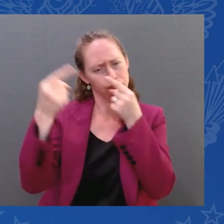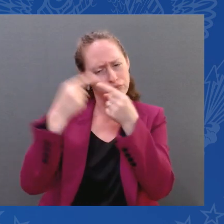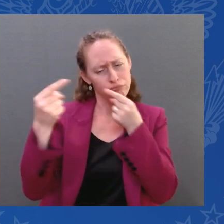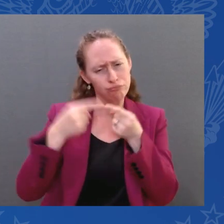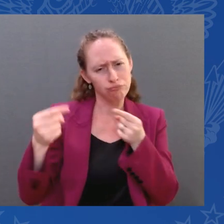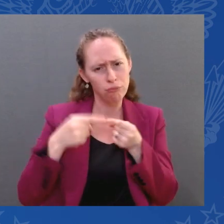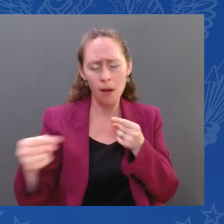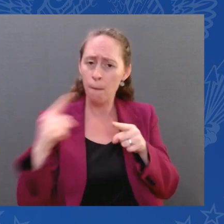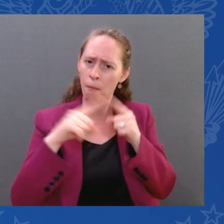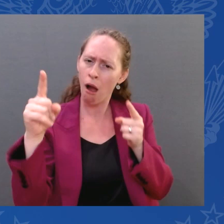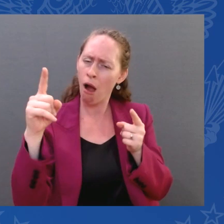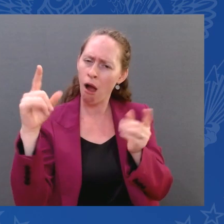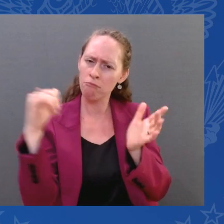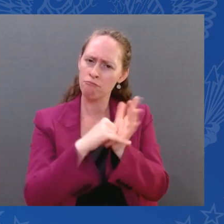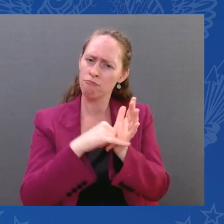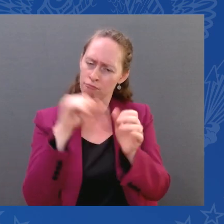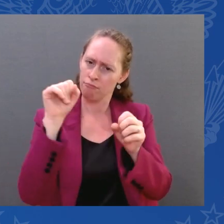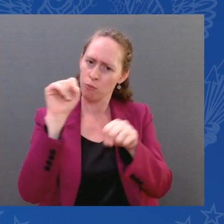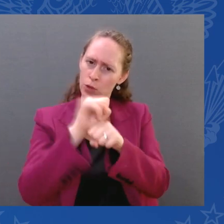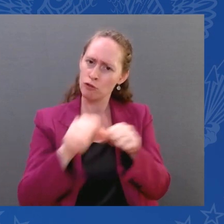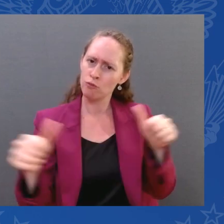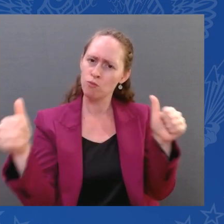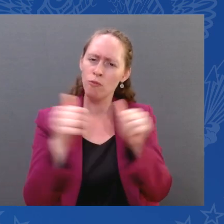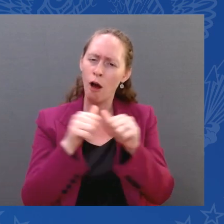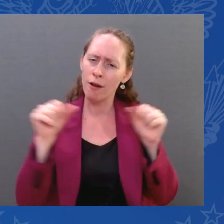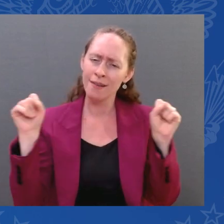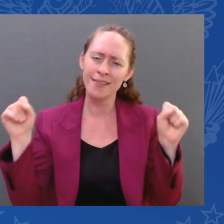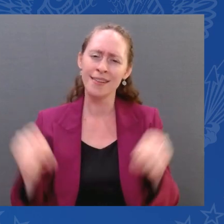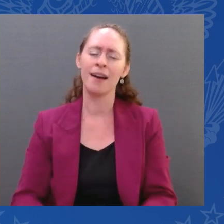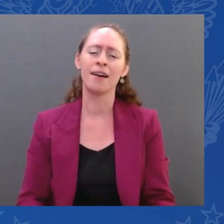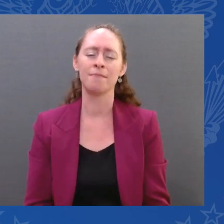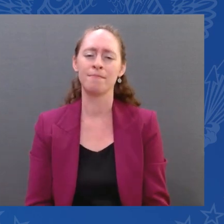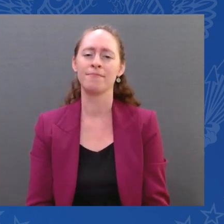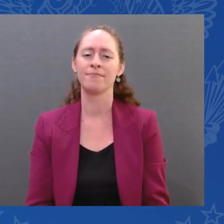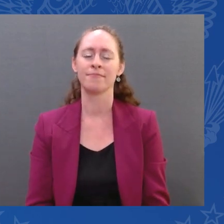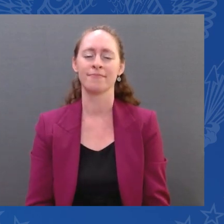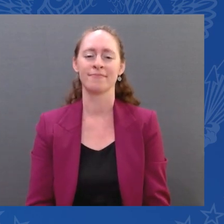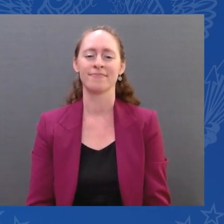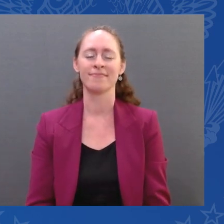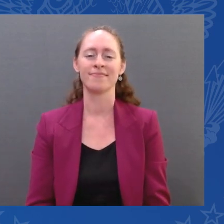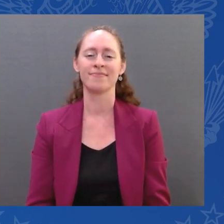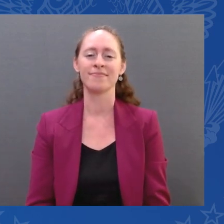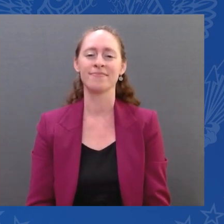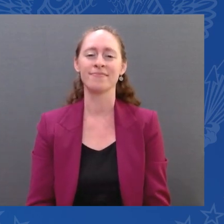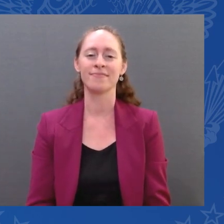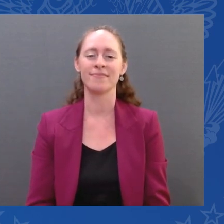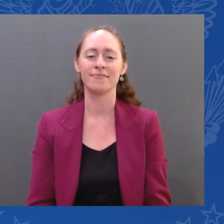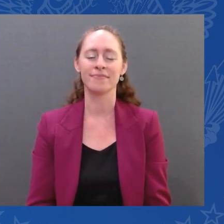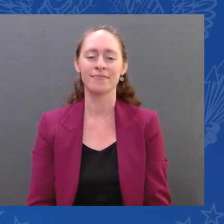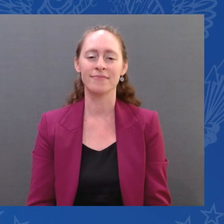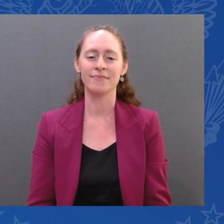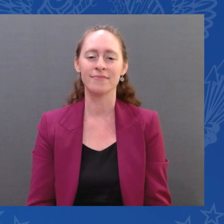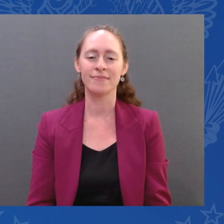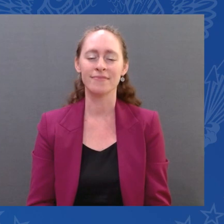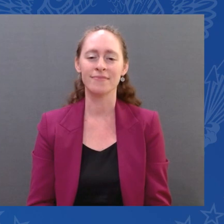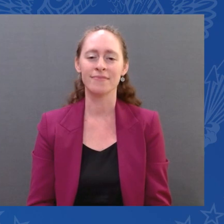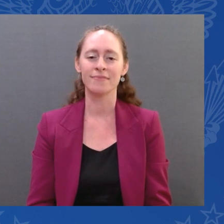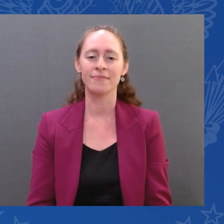I don't know, his party or his state or anything to get in the way what he thought was right. He allowed his conscience to be his guide.